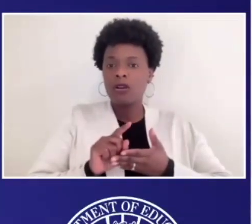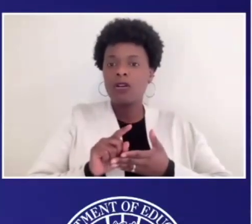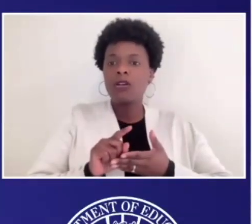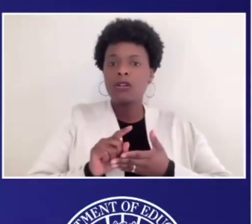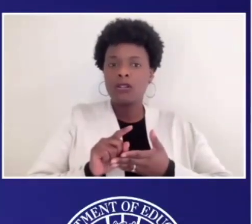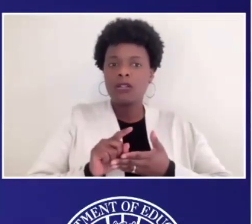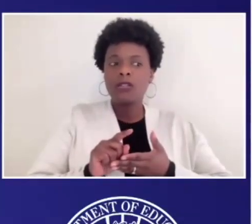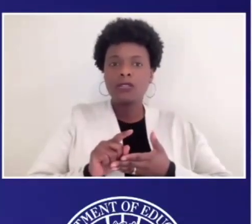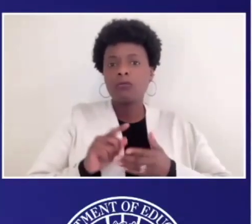to pull us aside.